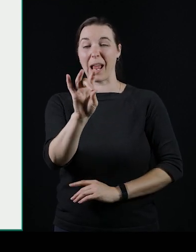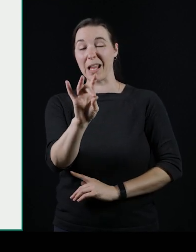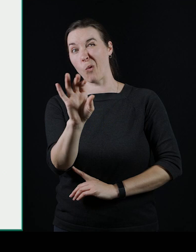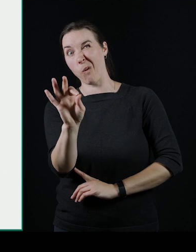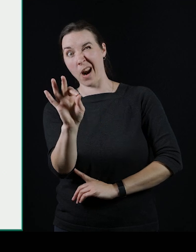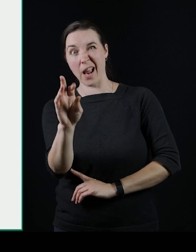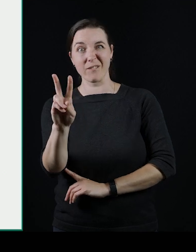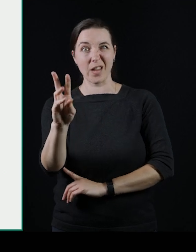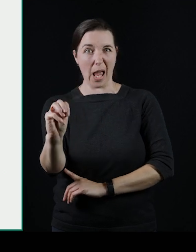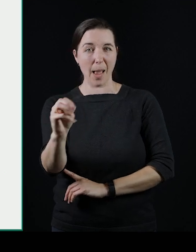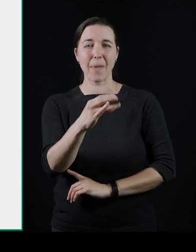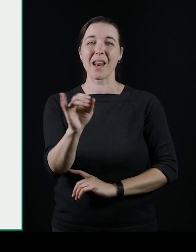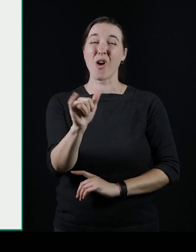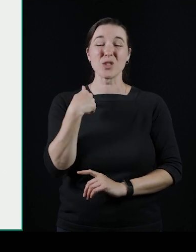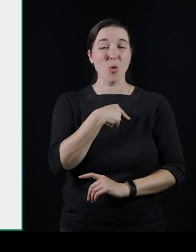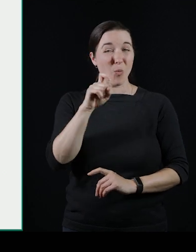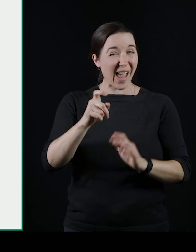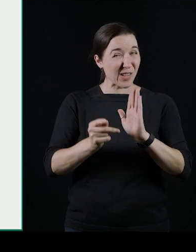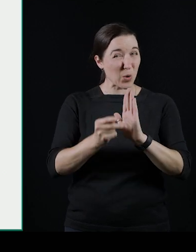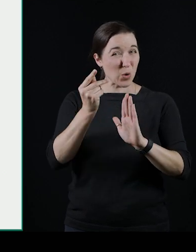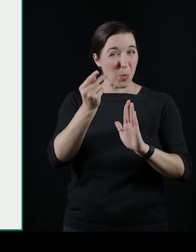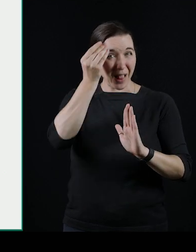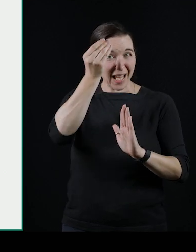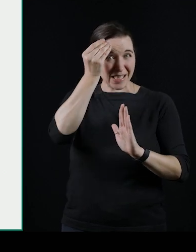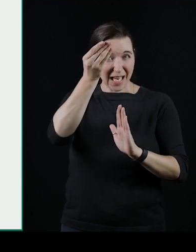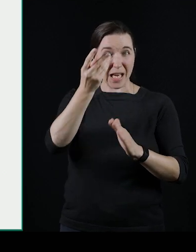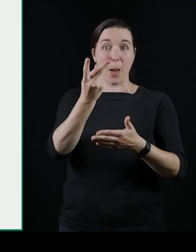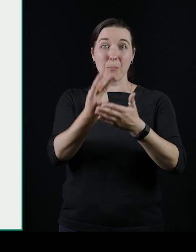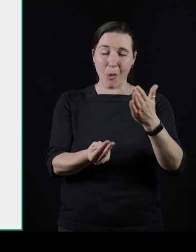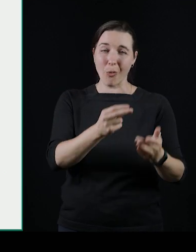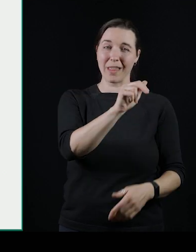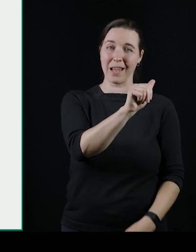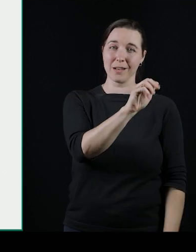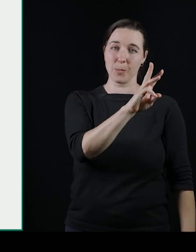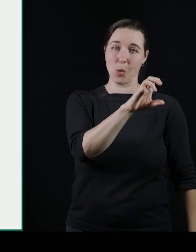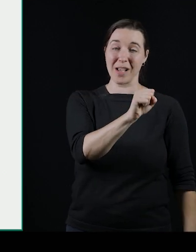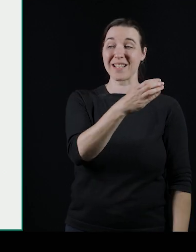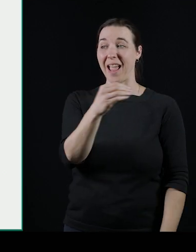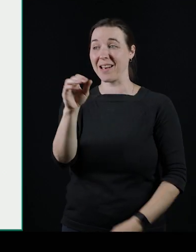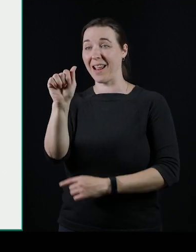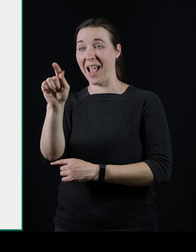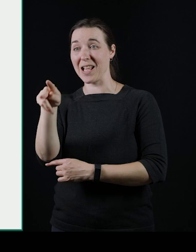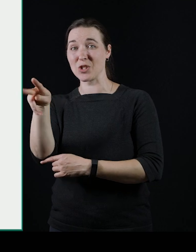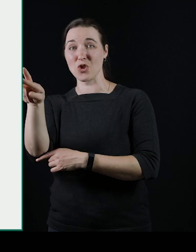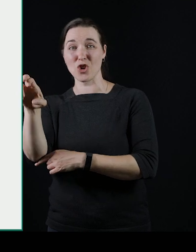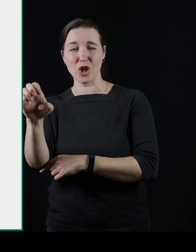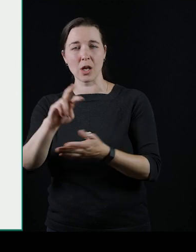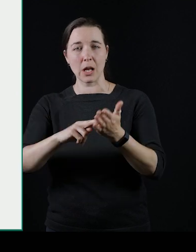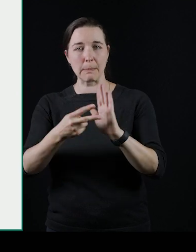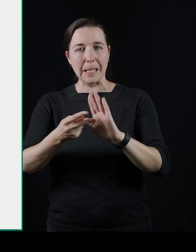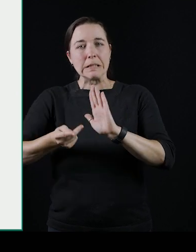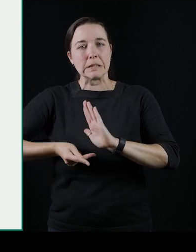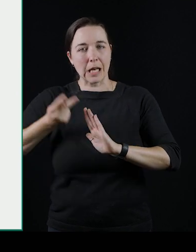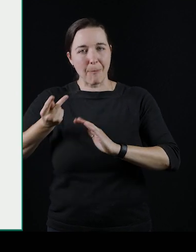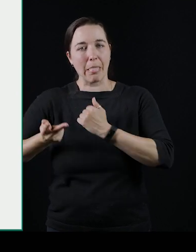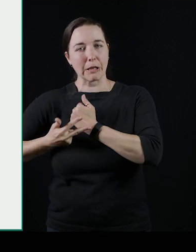And also we had to duplicate data in both AWS and Azure and that double the storage costs